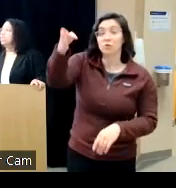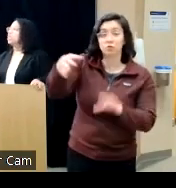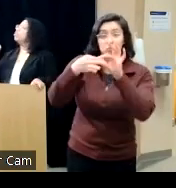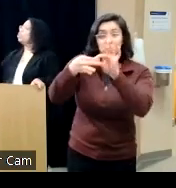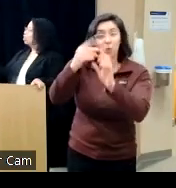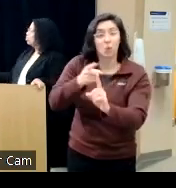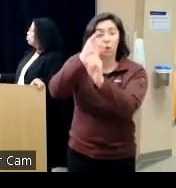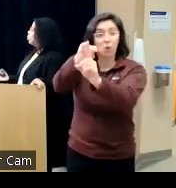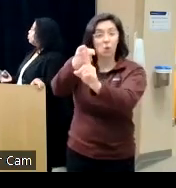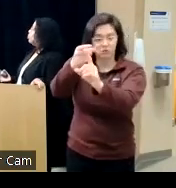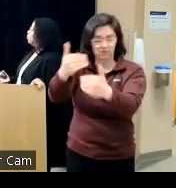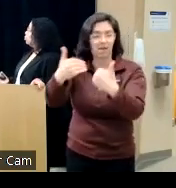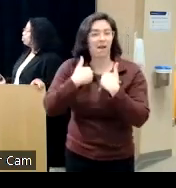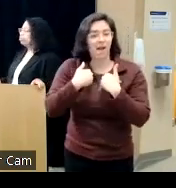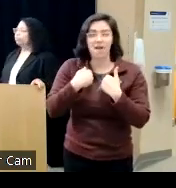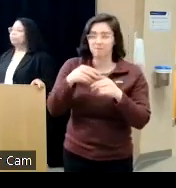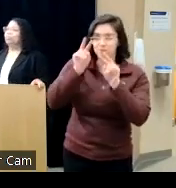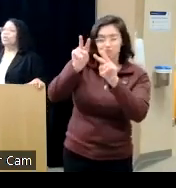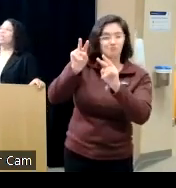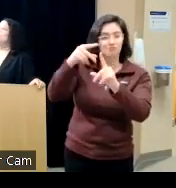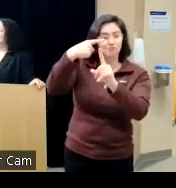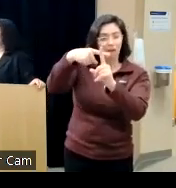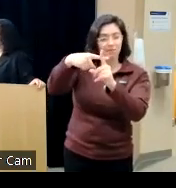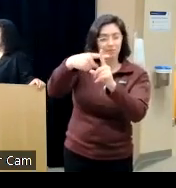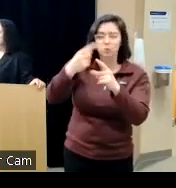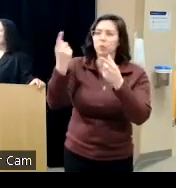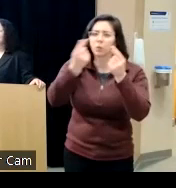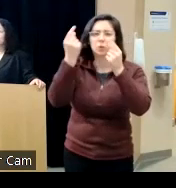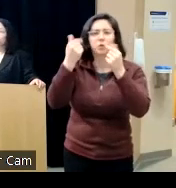meaning that you're looking forward to the future what they could do they have hope